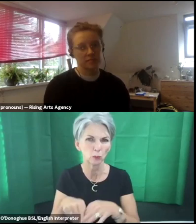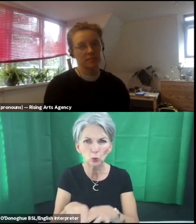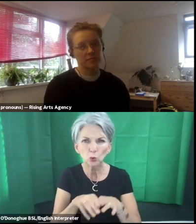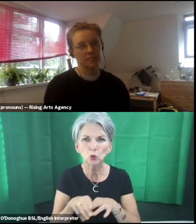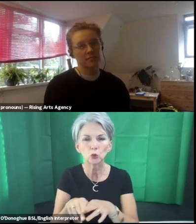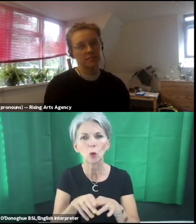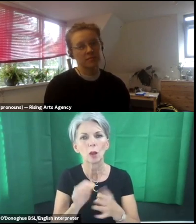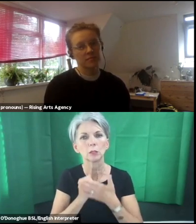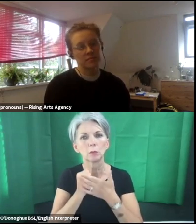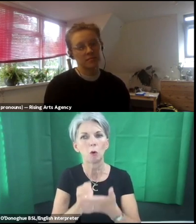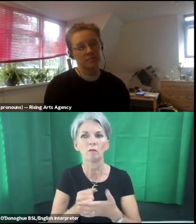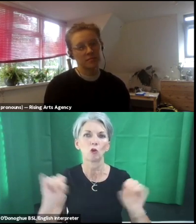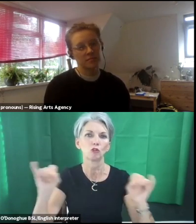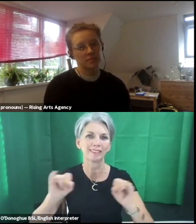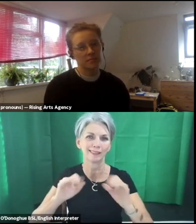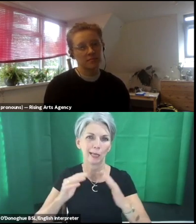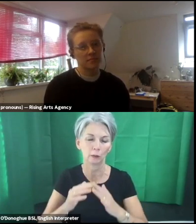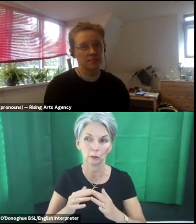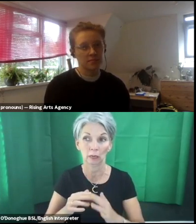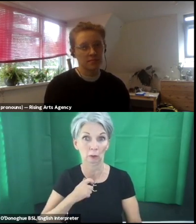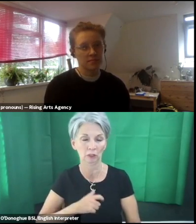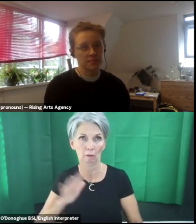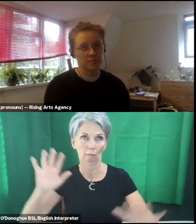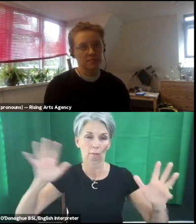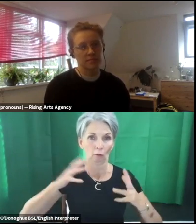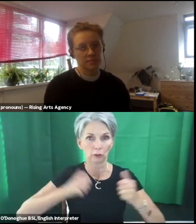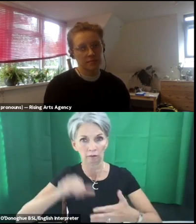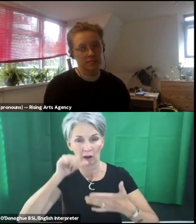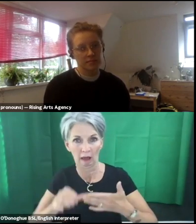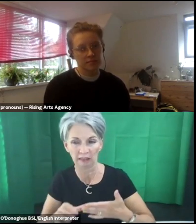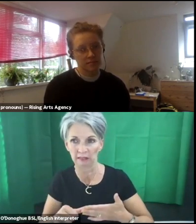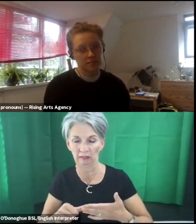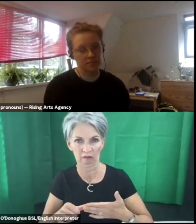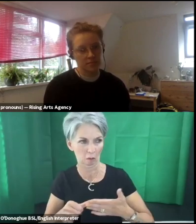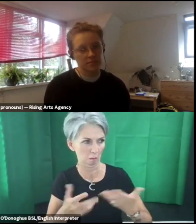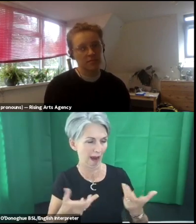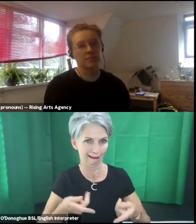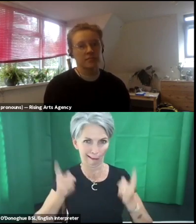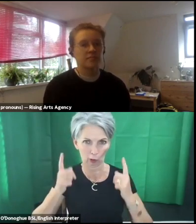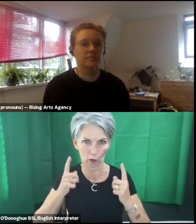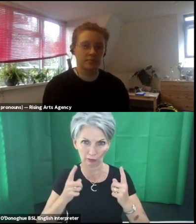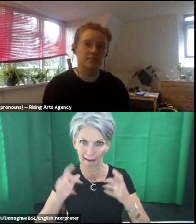So people might post in there about, "Hey, I've just received this letter from my landlord. I'm not entirely sure if it's legal or not.